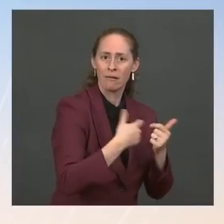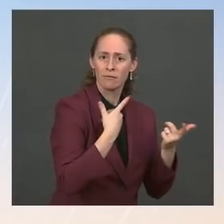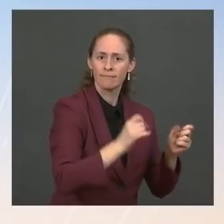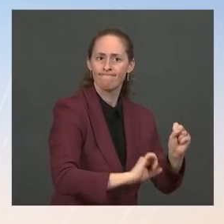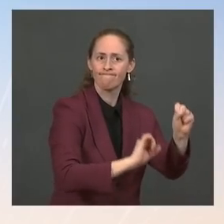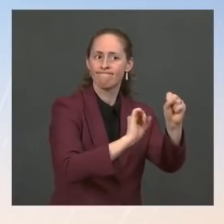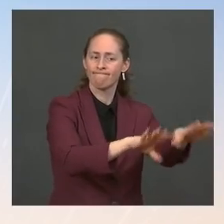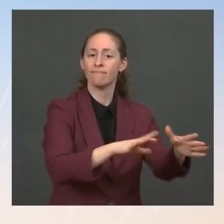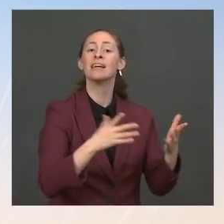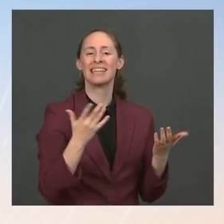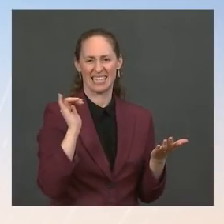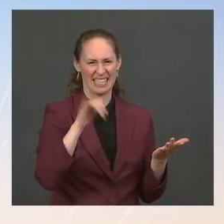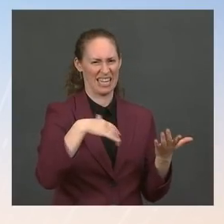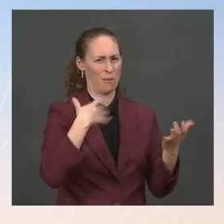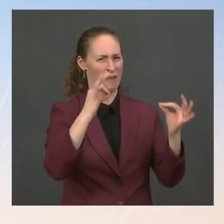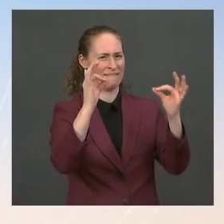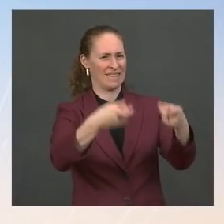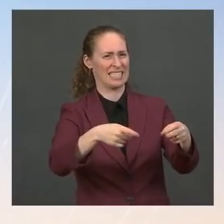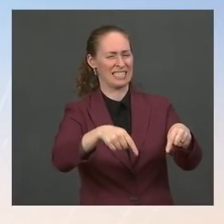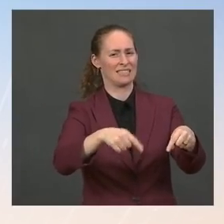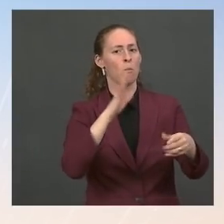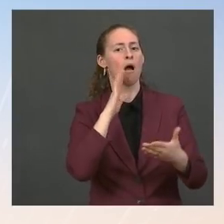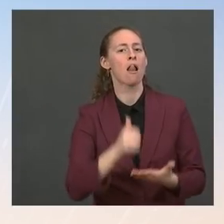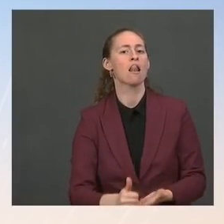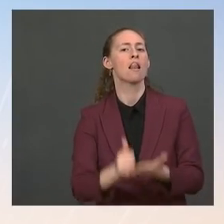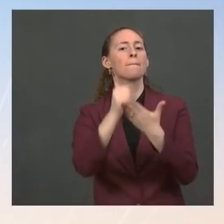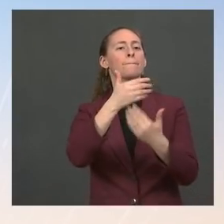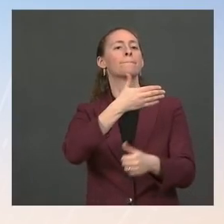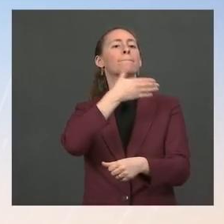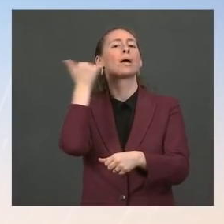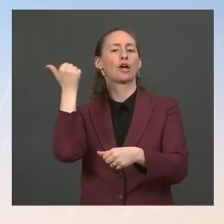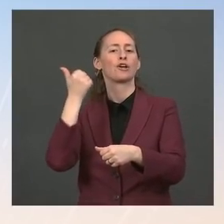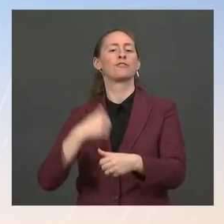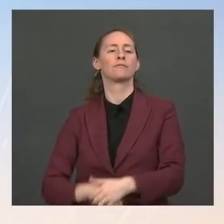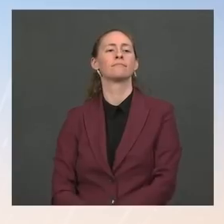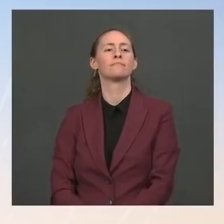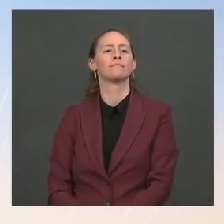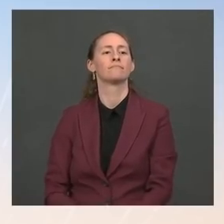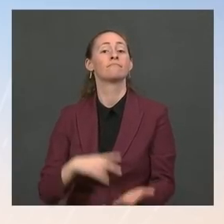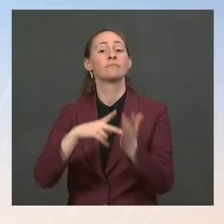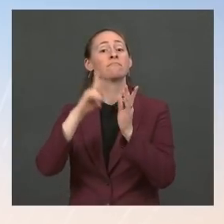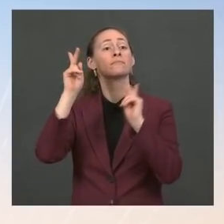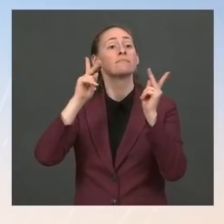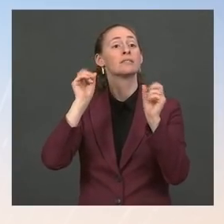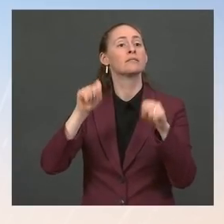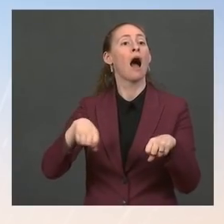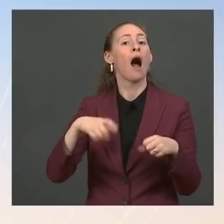and make sure people have a range of options to bring more women into the workforce. So, there's a range of issues; I'm not saying it's one thing.